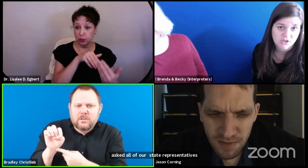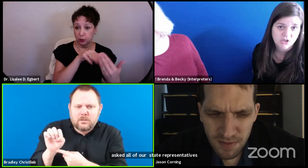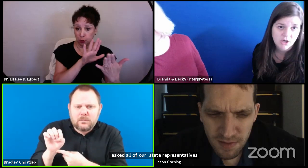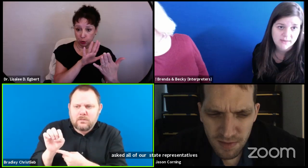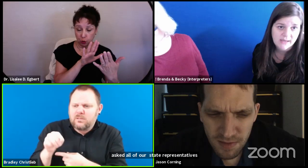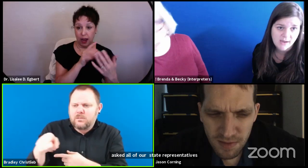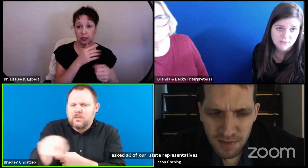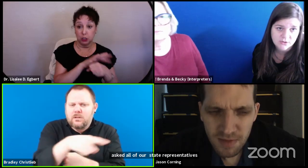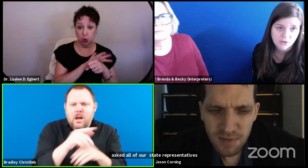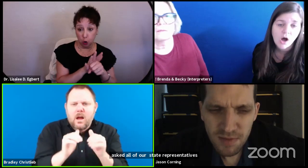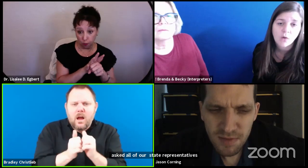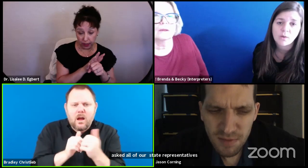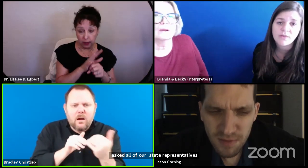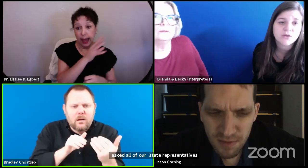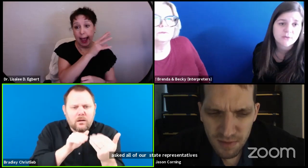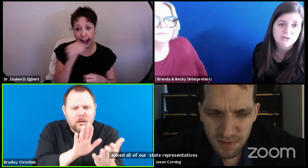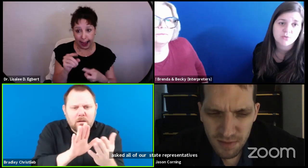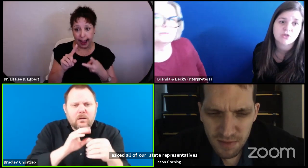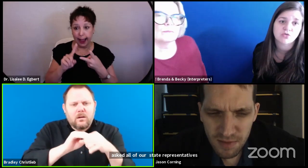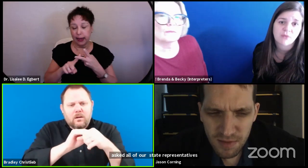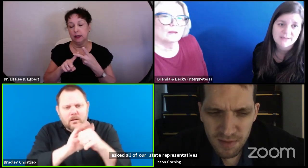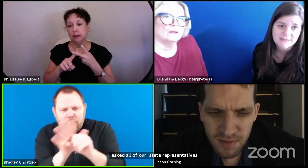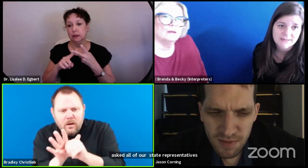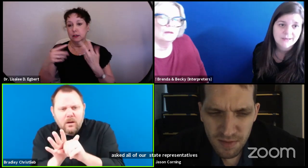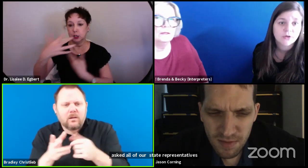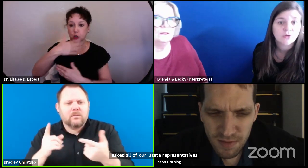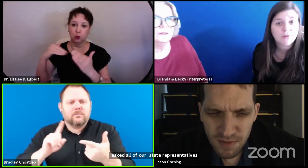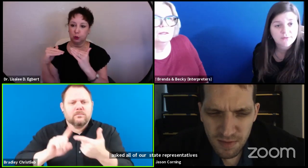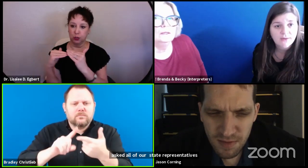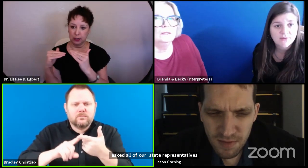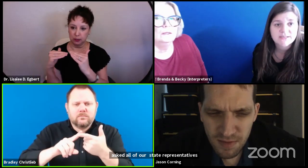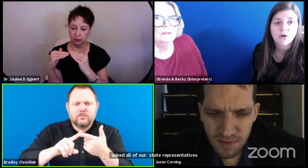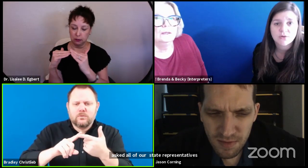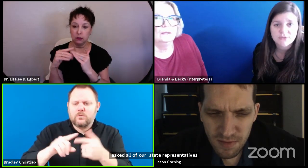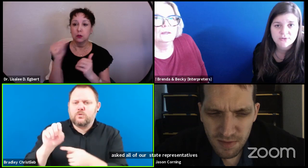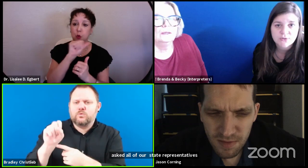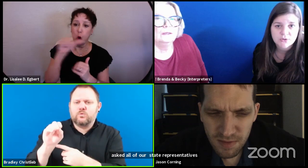share with the council on what they're doing to address the coronavirus and also the social